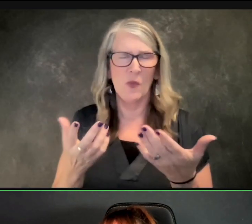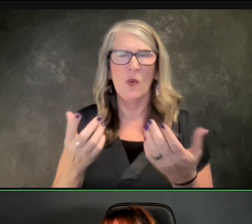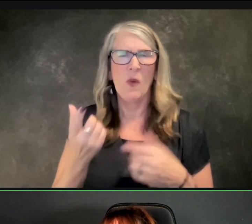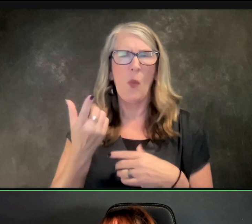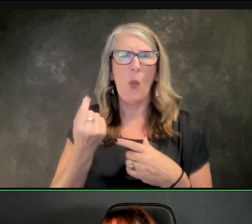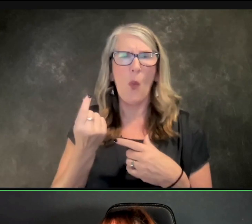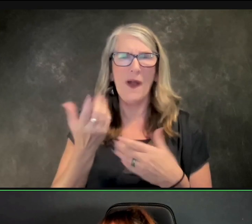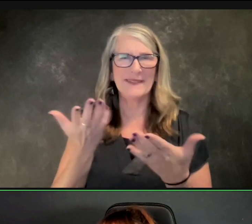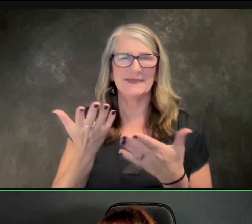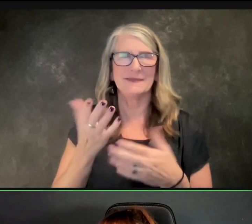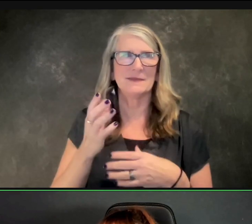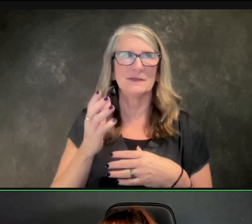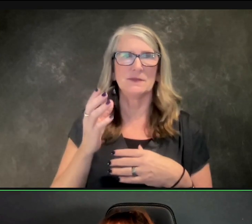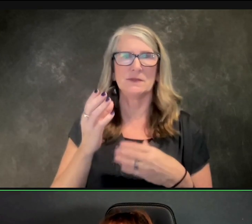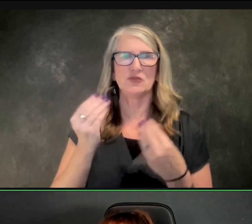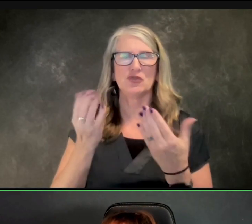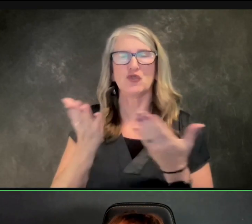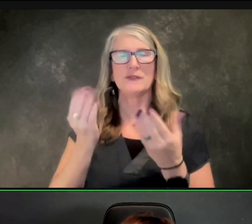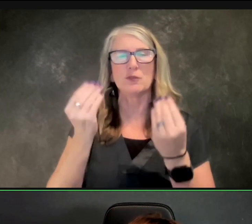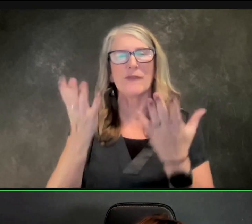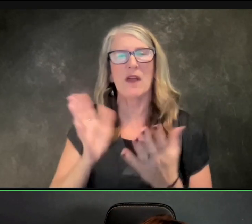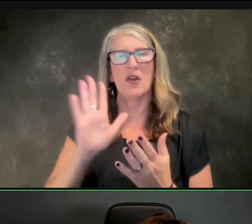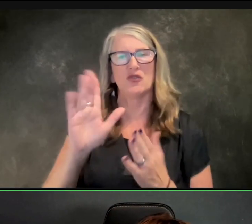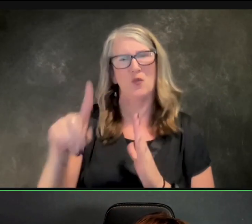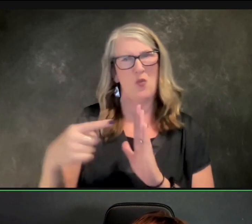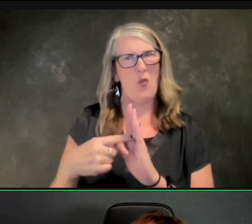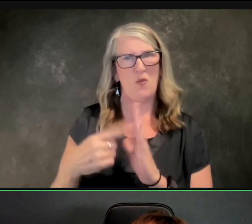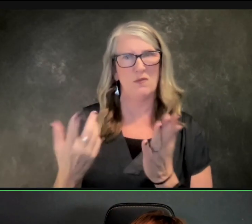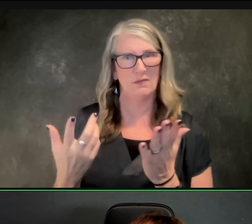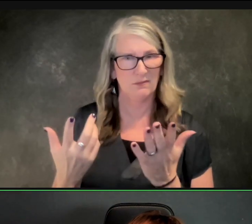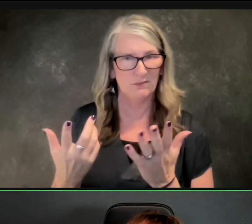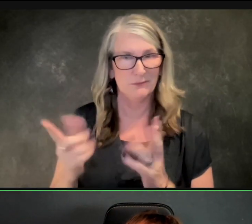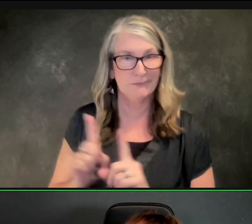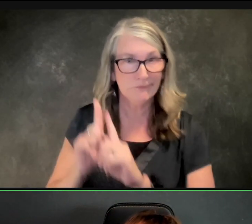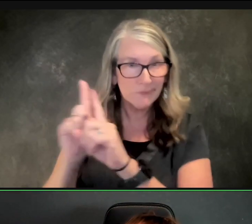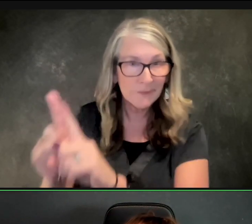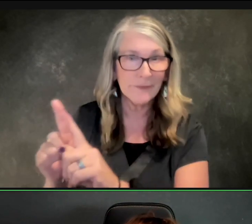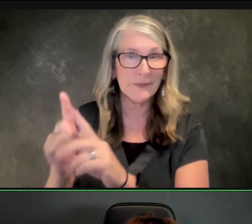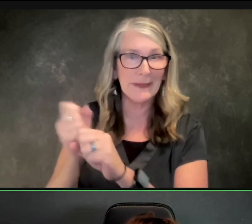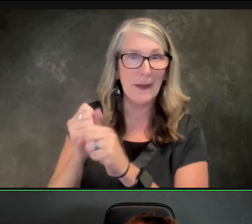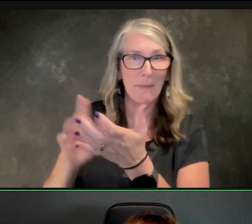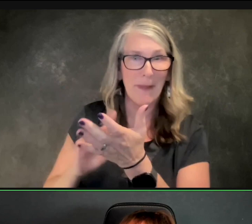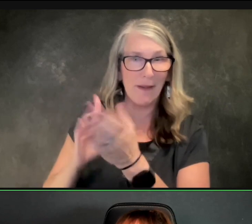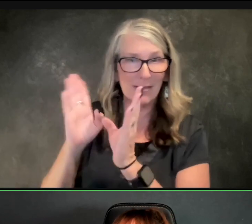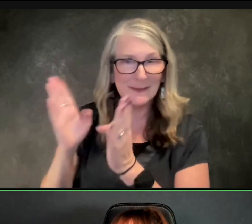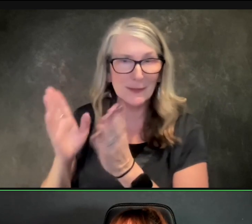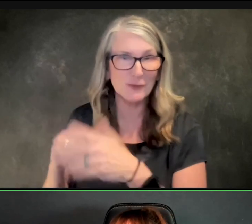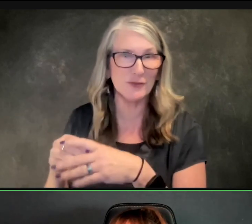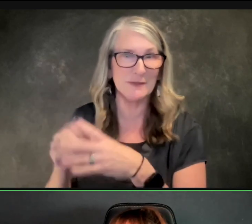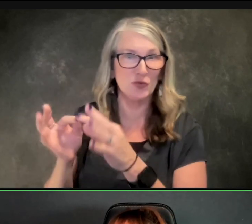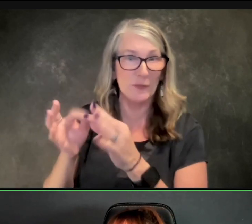If there is an emergency, what will you do if a service provider is injured or becomes ill